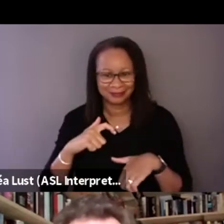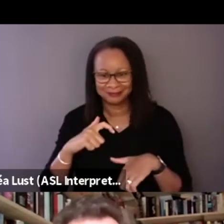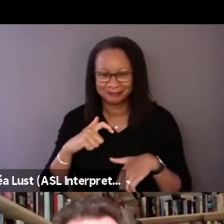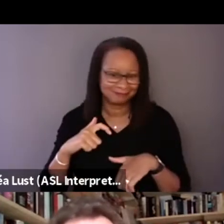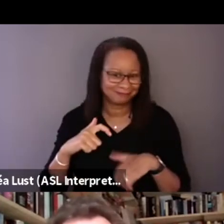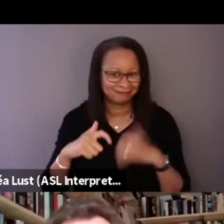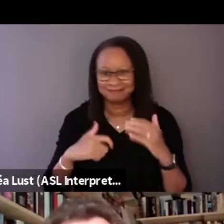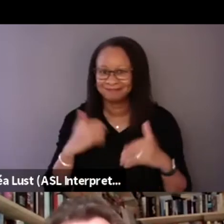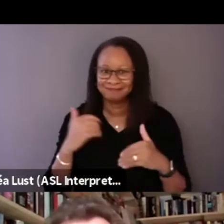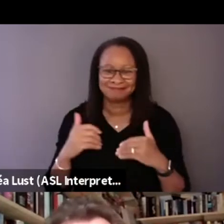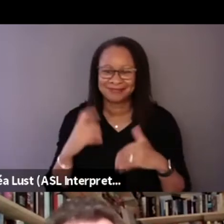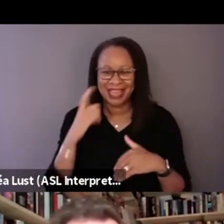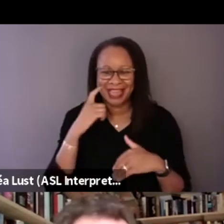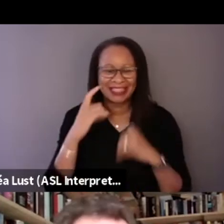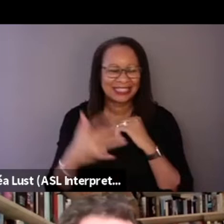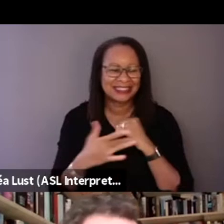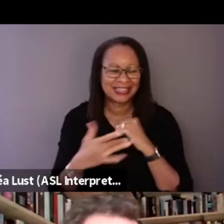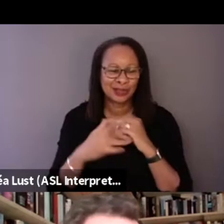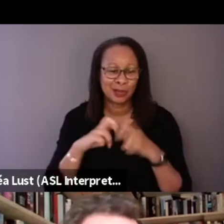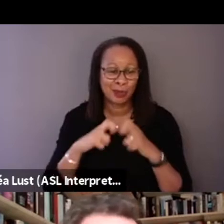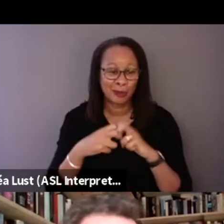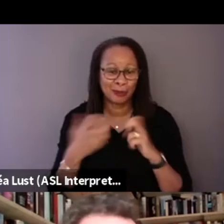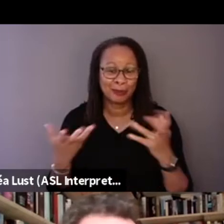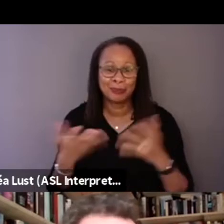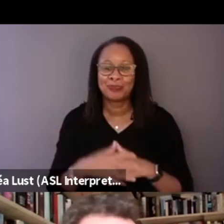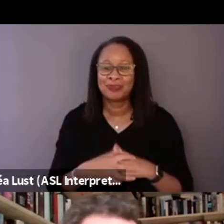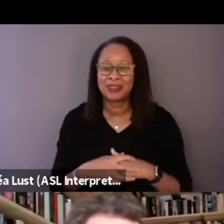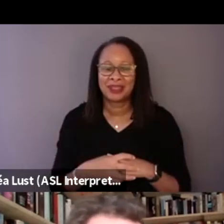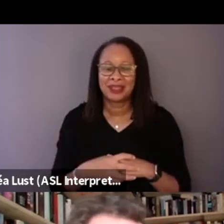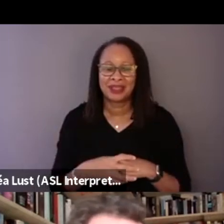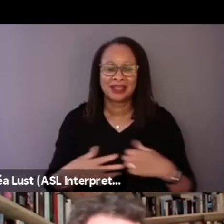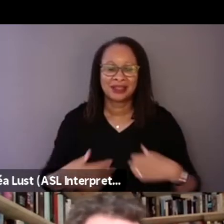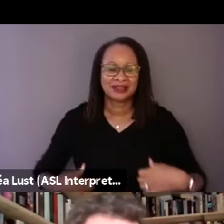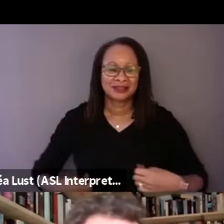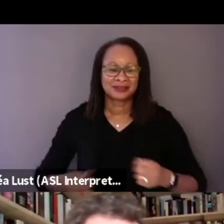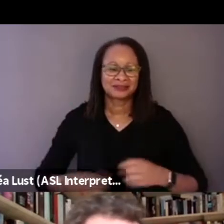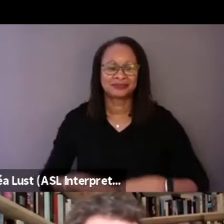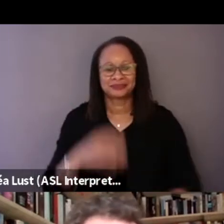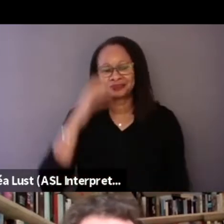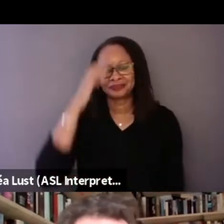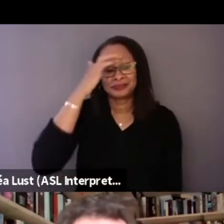No, I think there's a technical. Well, I can ask.... Then I can ask like, Amanda,